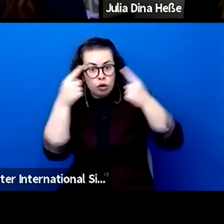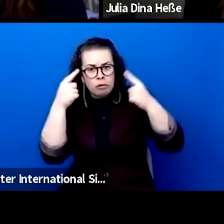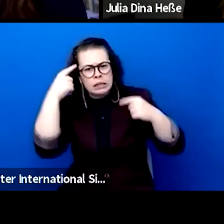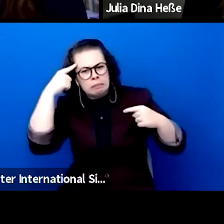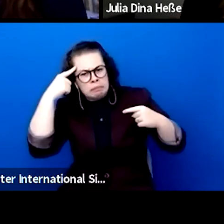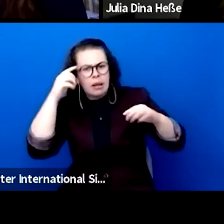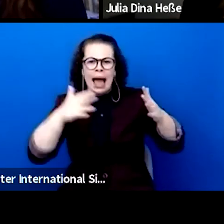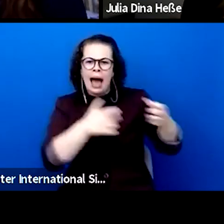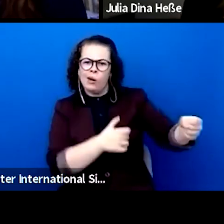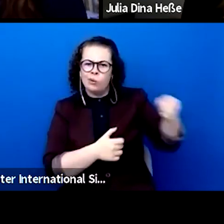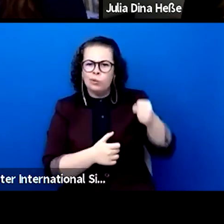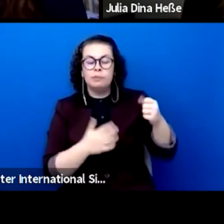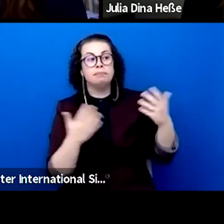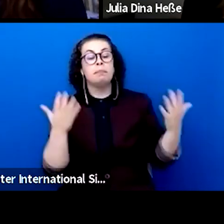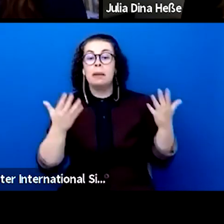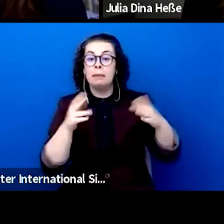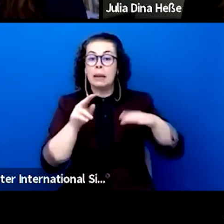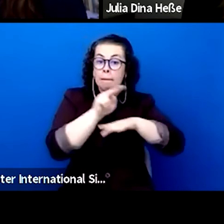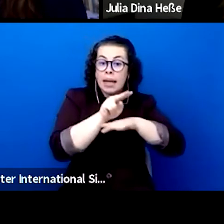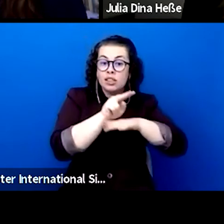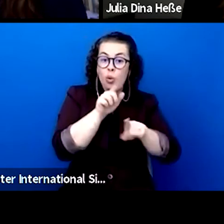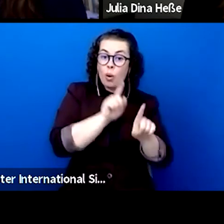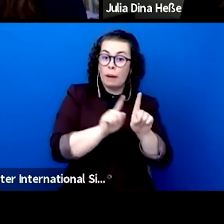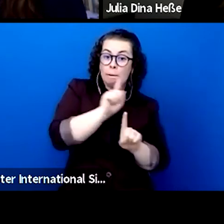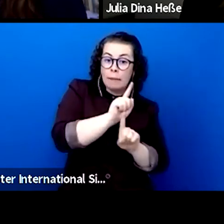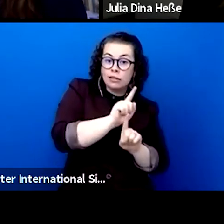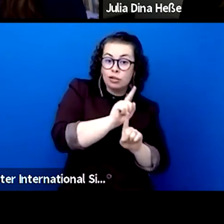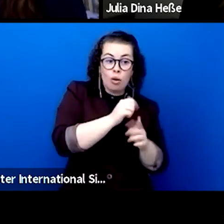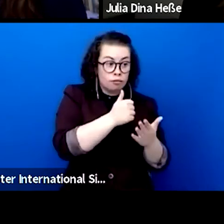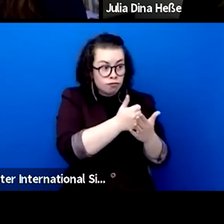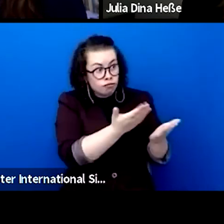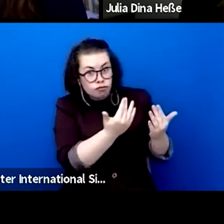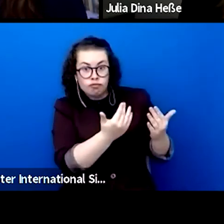in the different kinds of arts and not just only actors, I mean we have in Sweden, we have